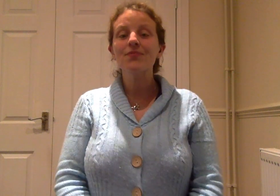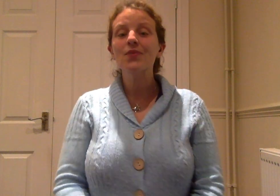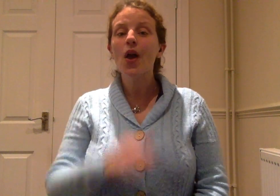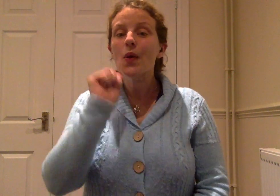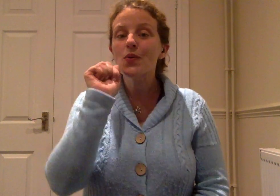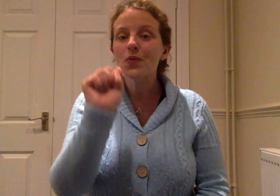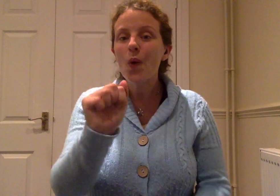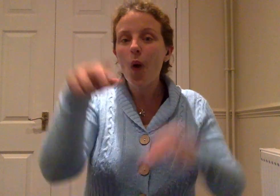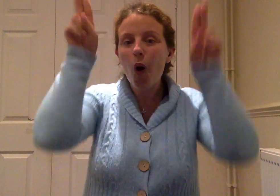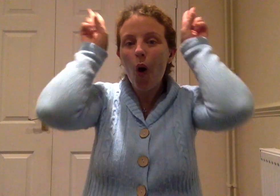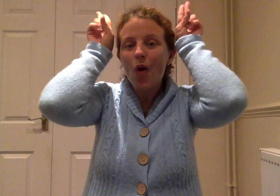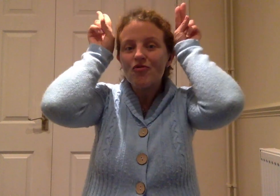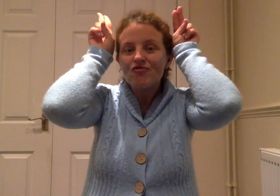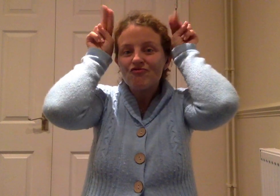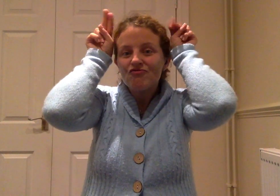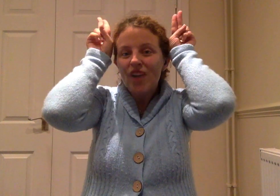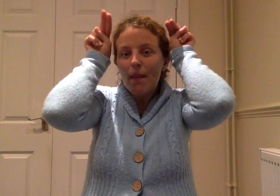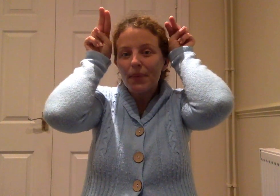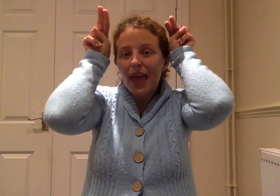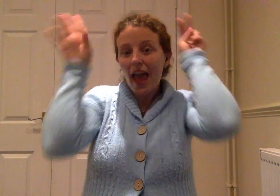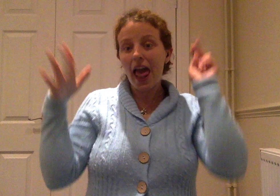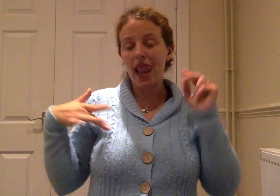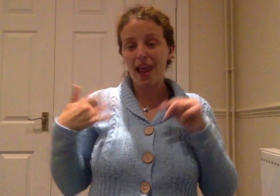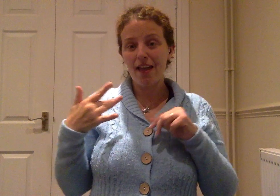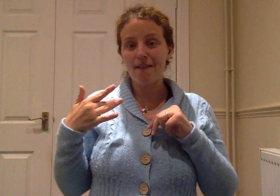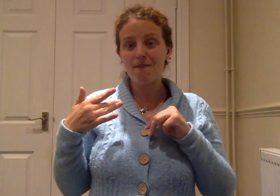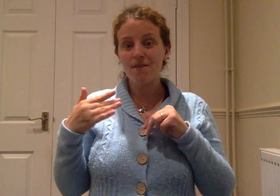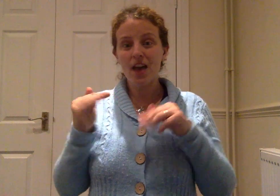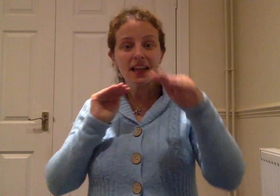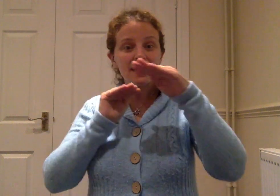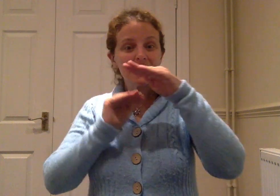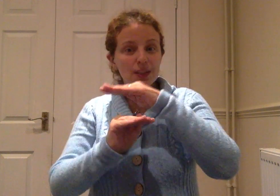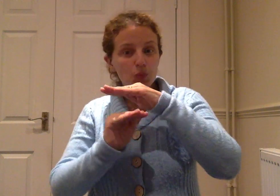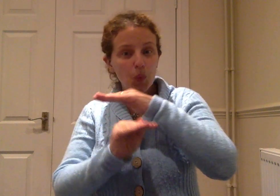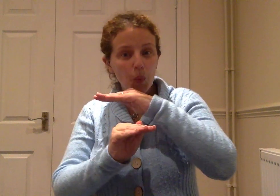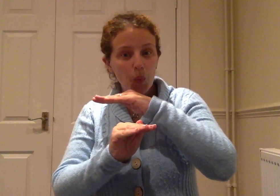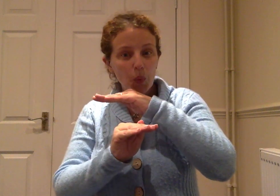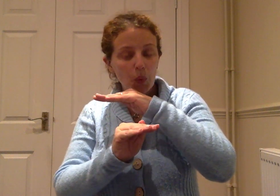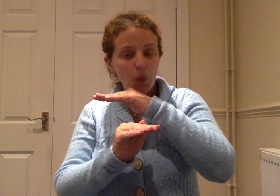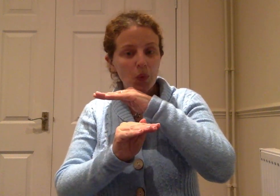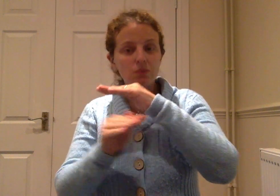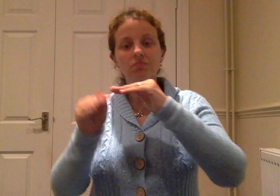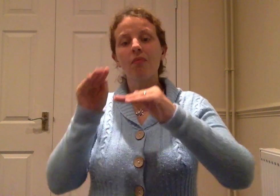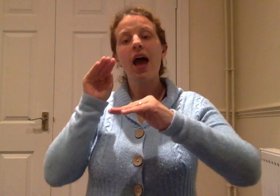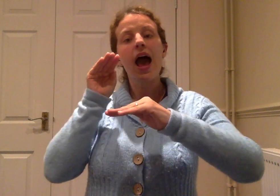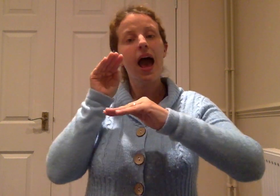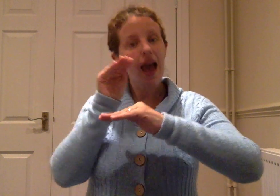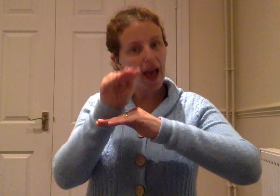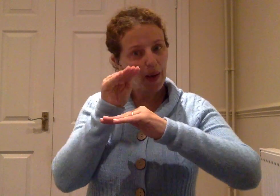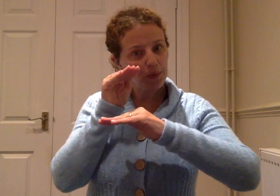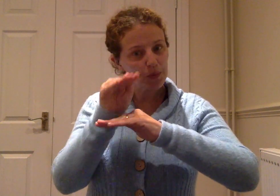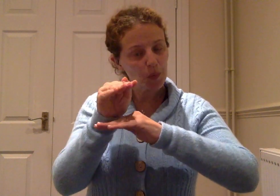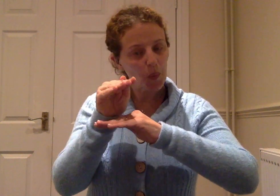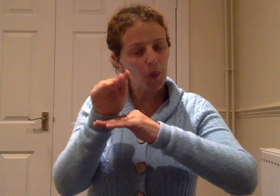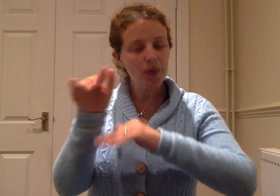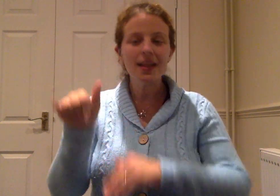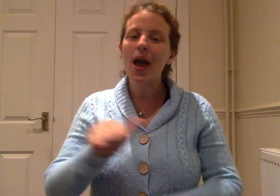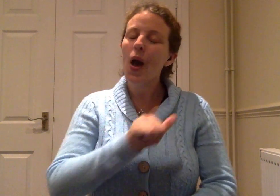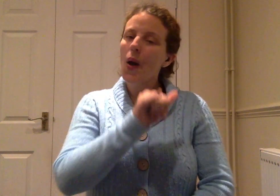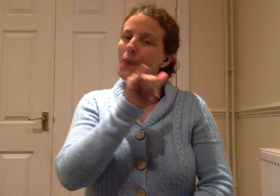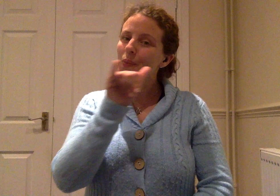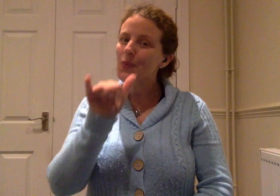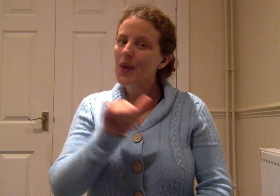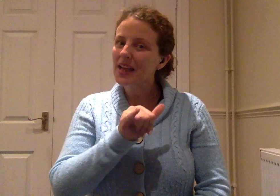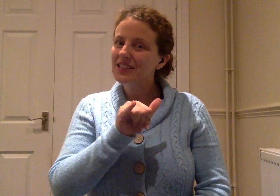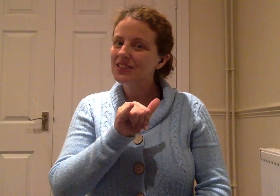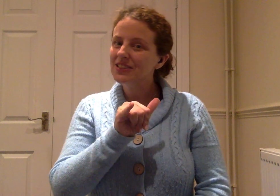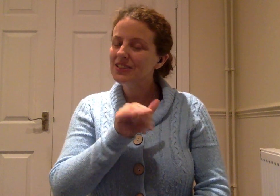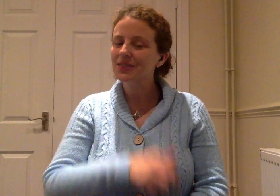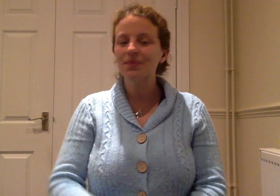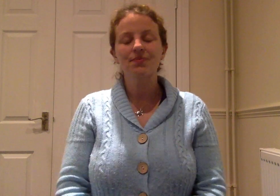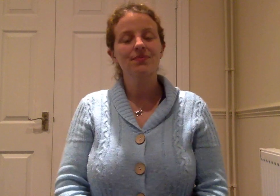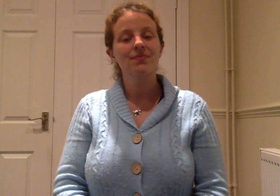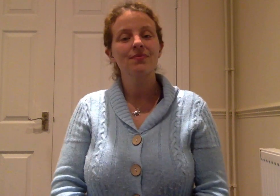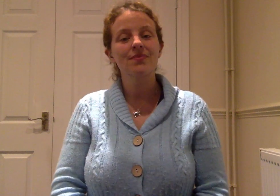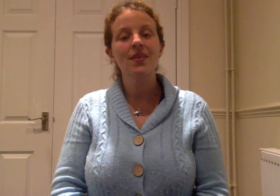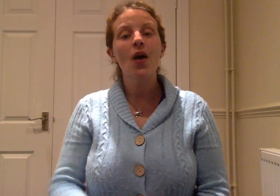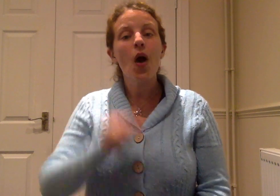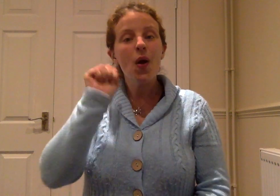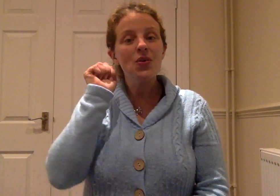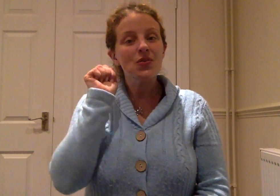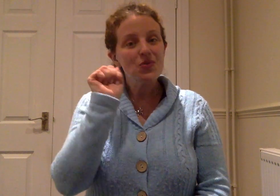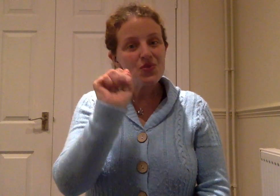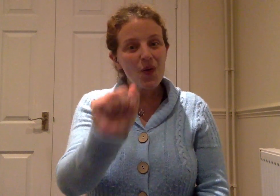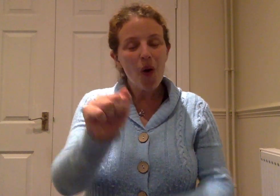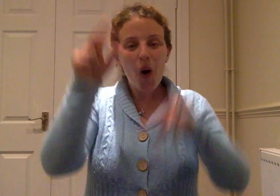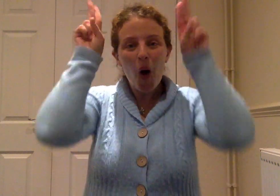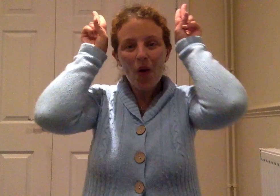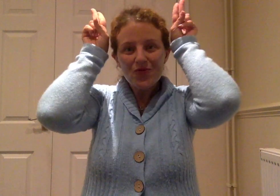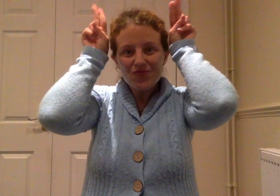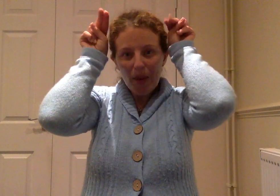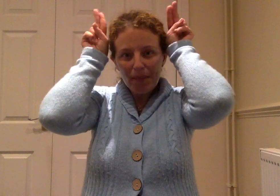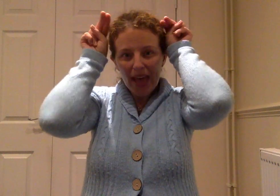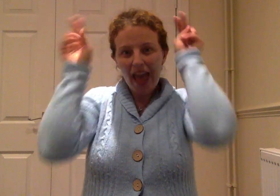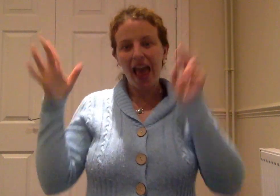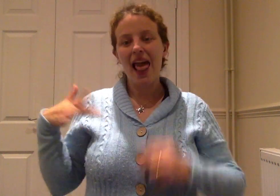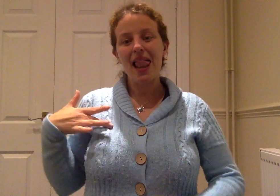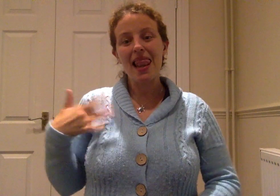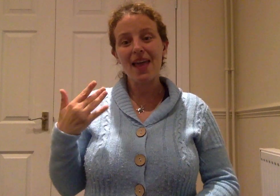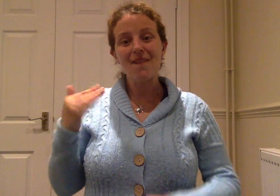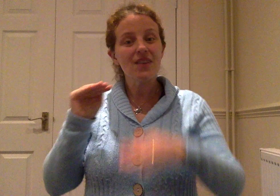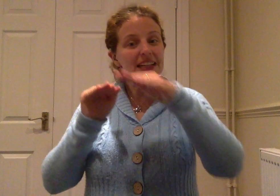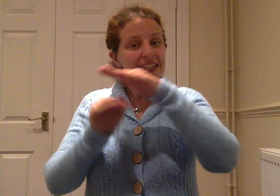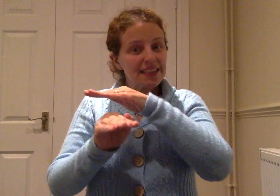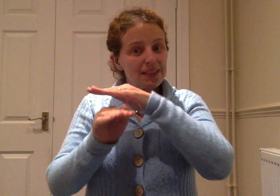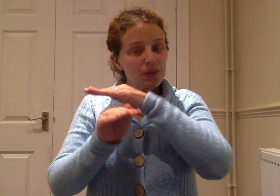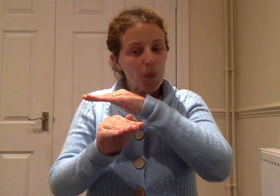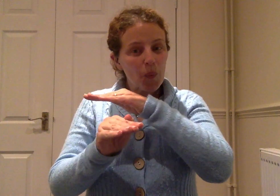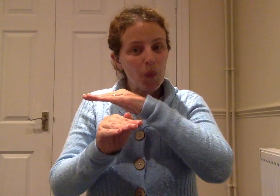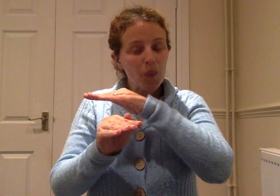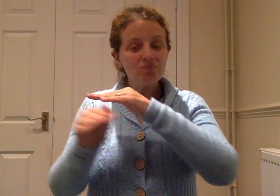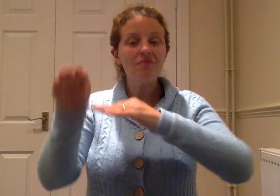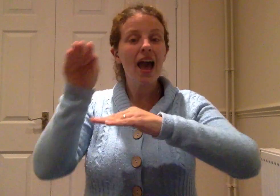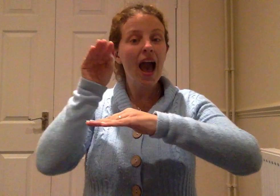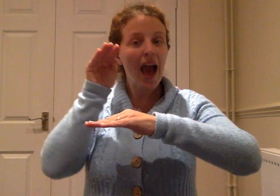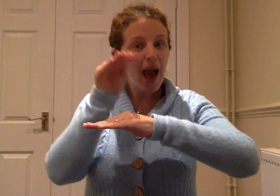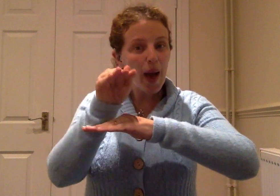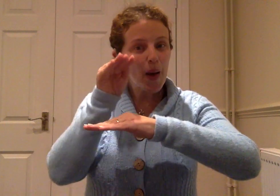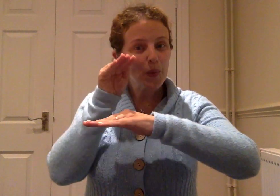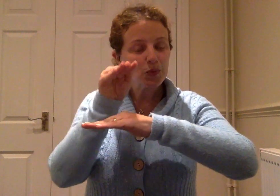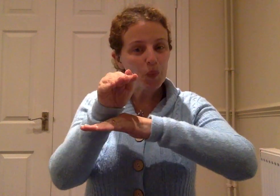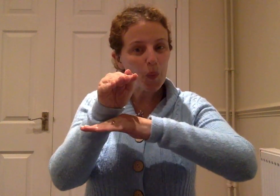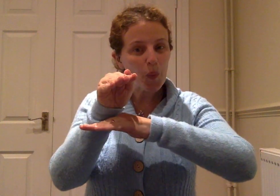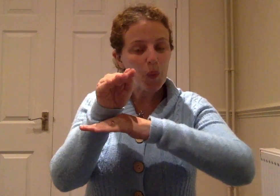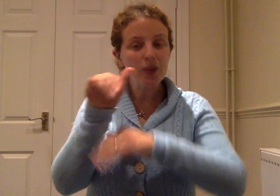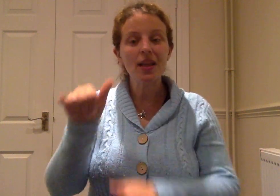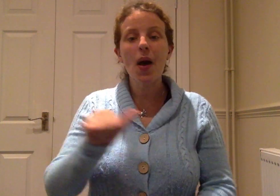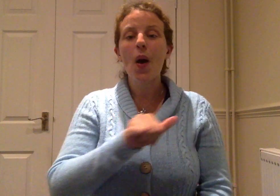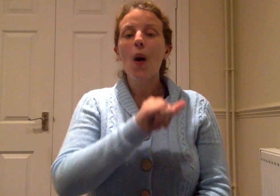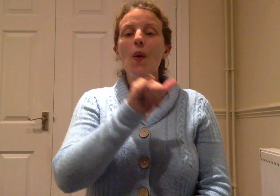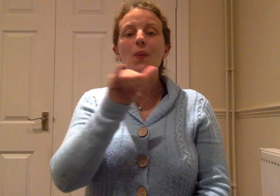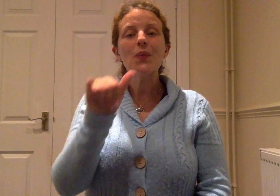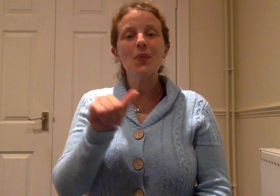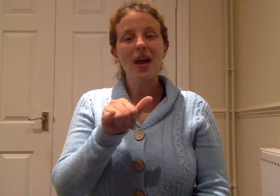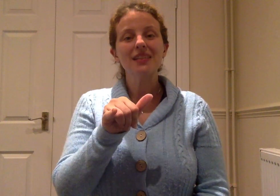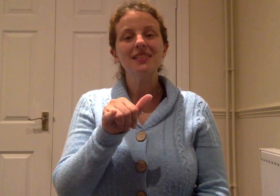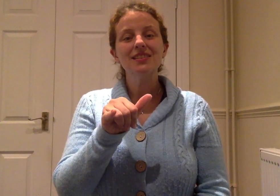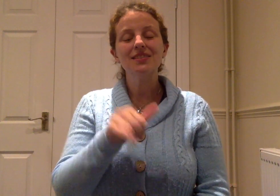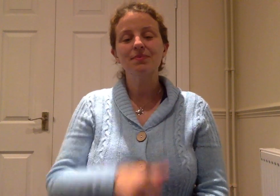Your rabbit live indoors, outdoors which?